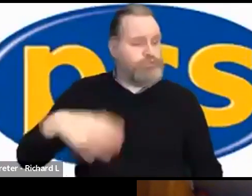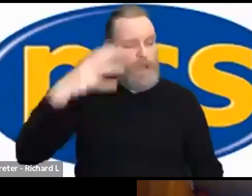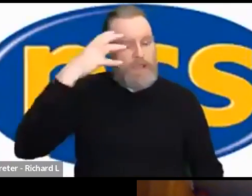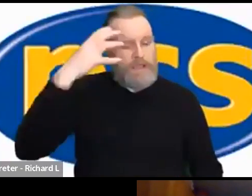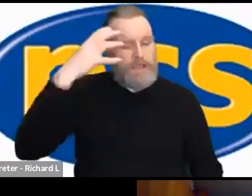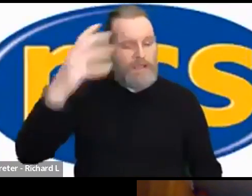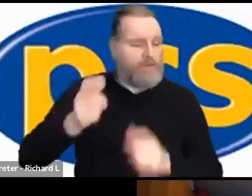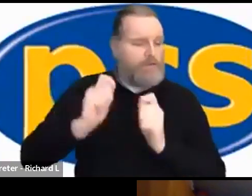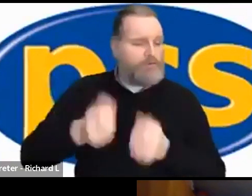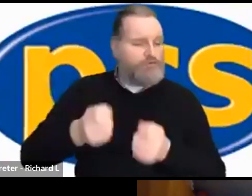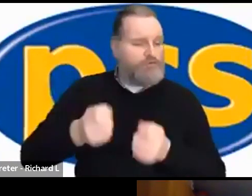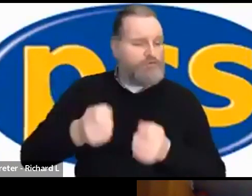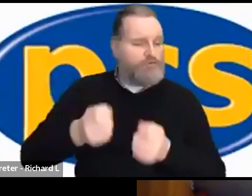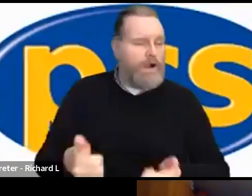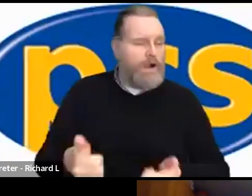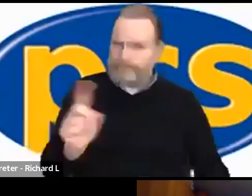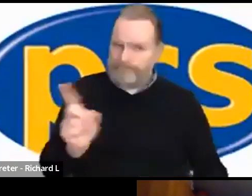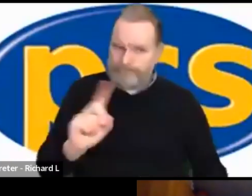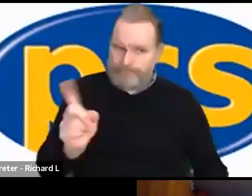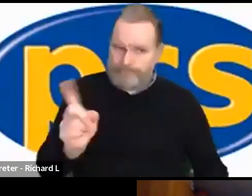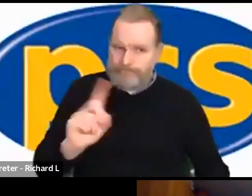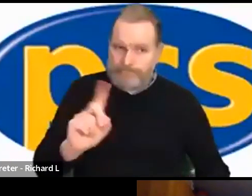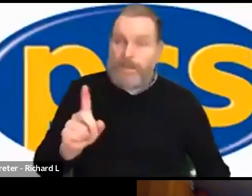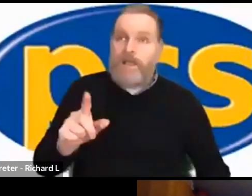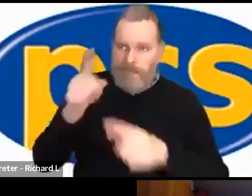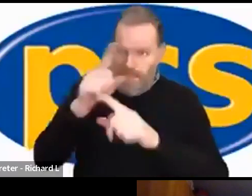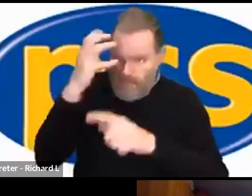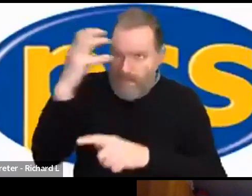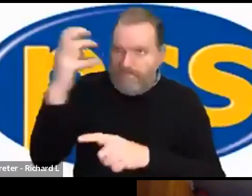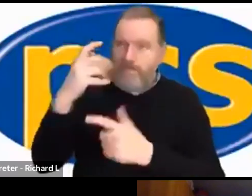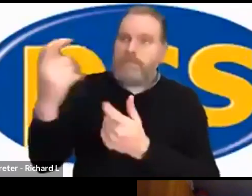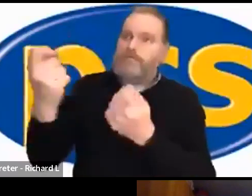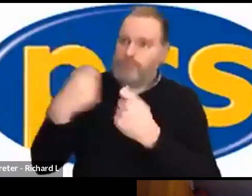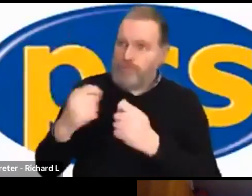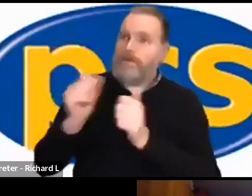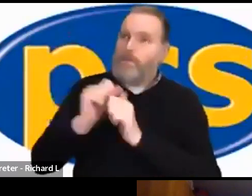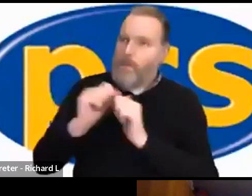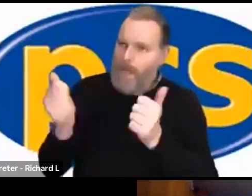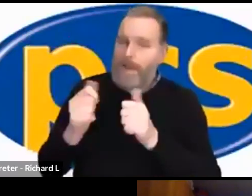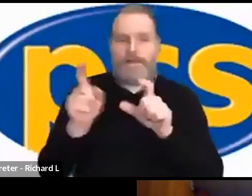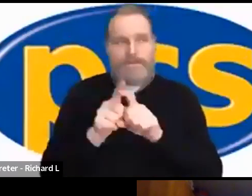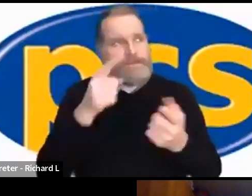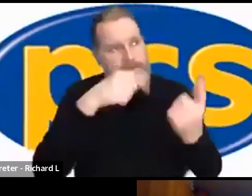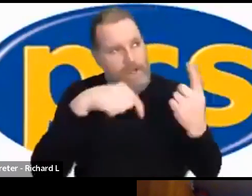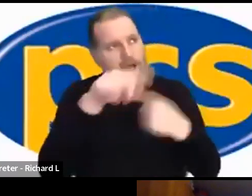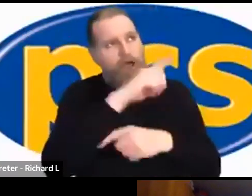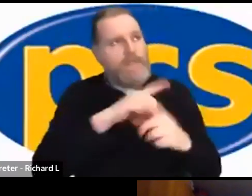an easy touch, and would make the Government realize they've got to give us consent us concessions as well as anybody else. They may